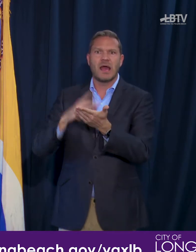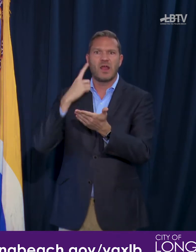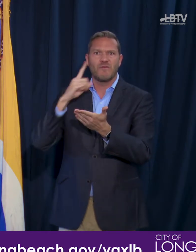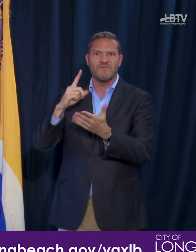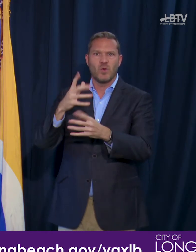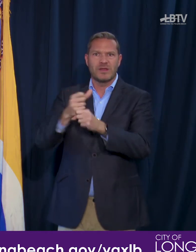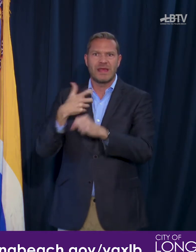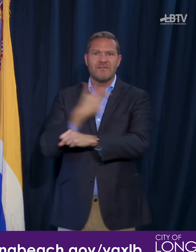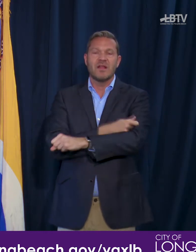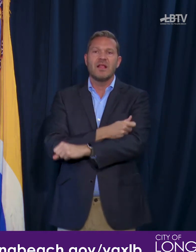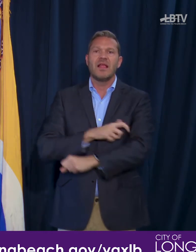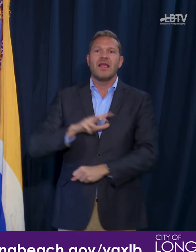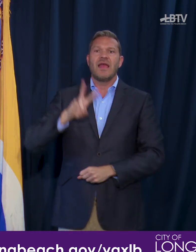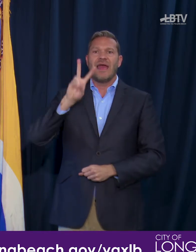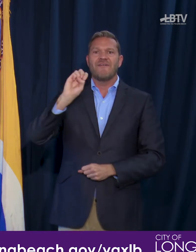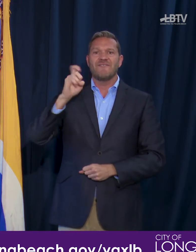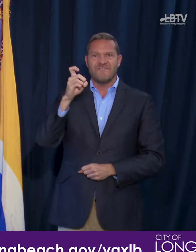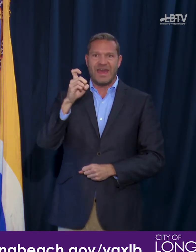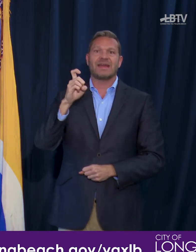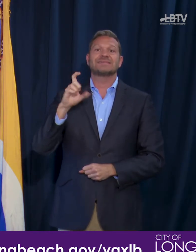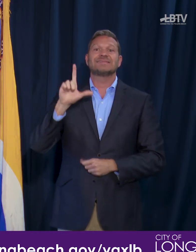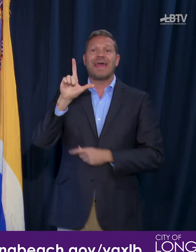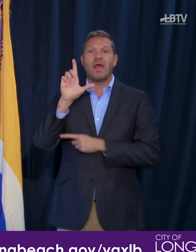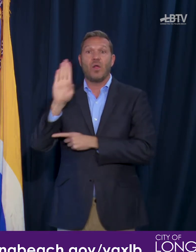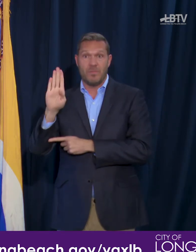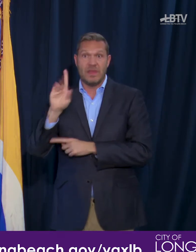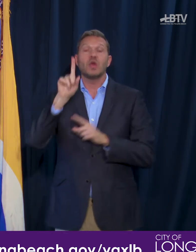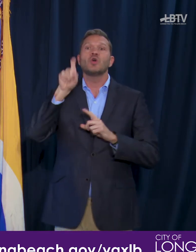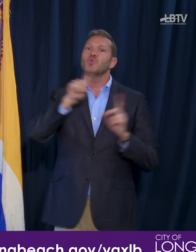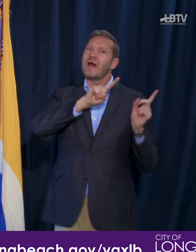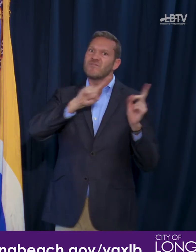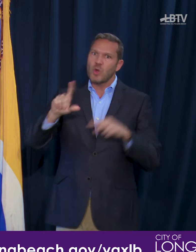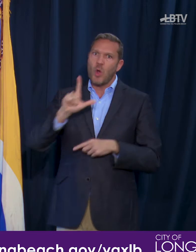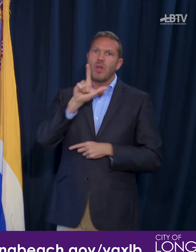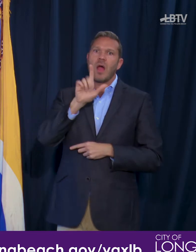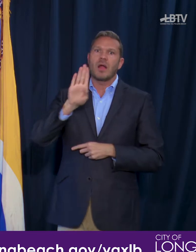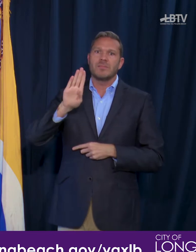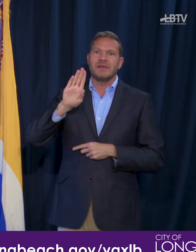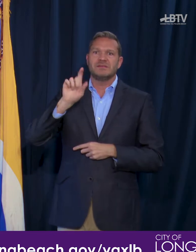got to go to longbeach.gov to the vaccine page. Put all your information in to VaxLB.